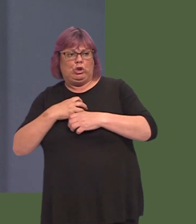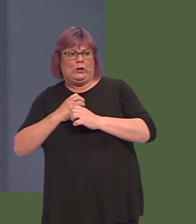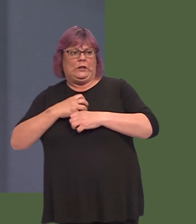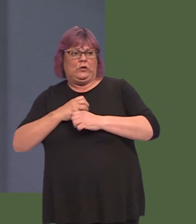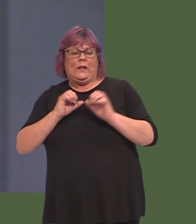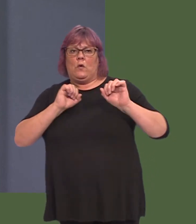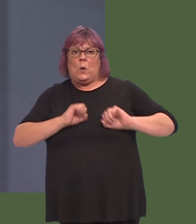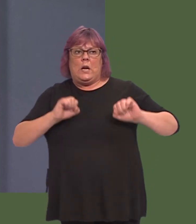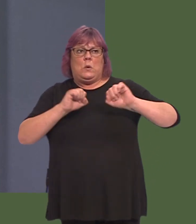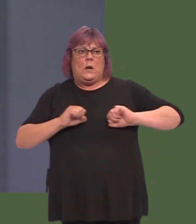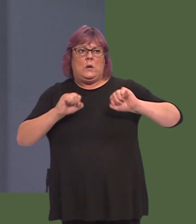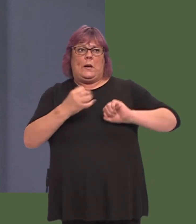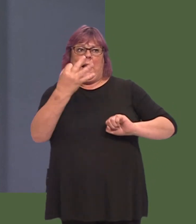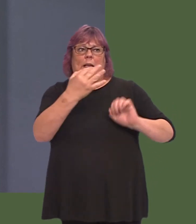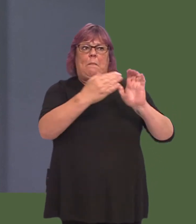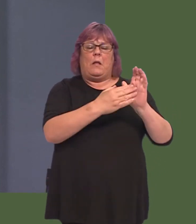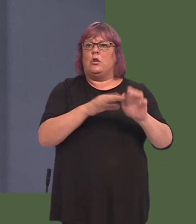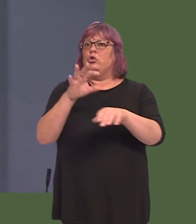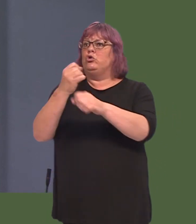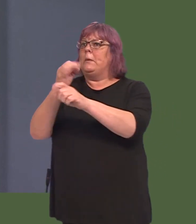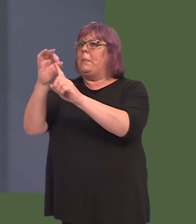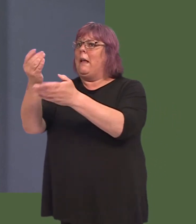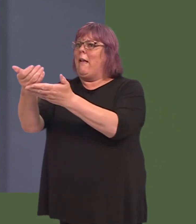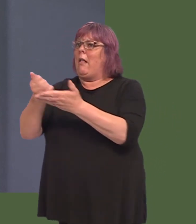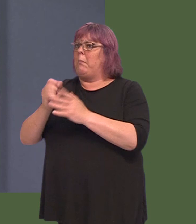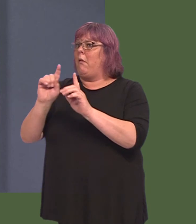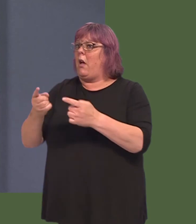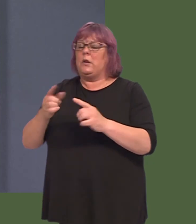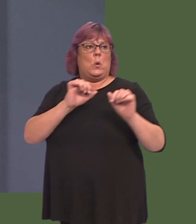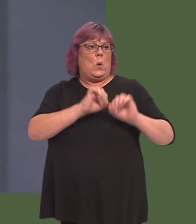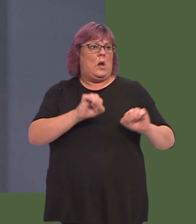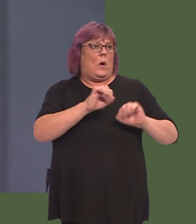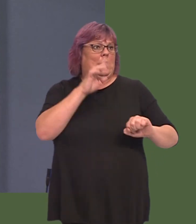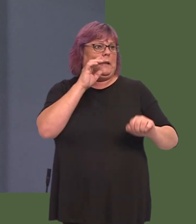unable to get help from primary care and unable to get to see a specialist consultant.